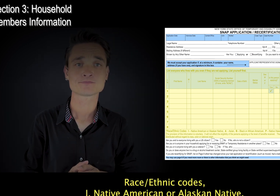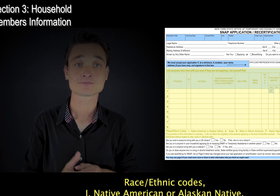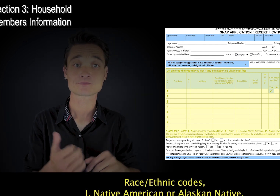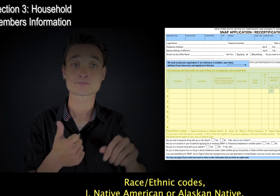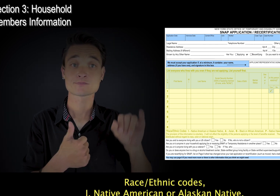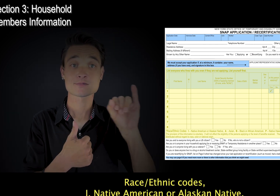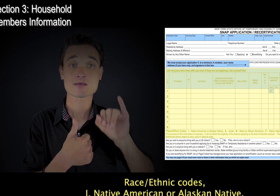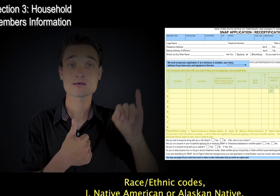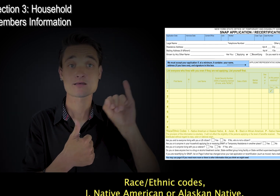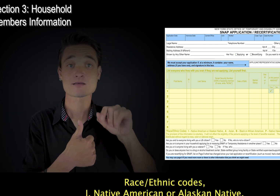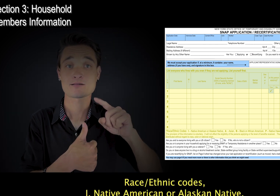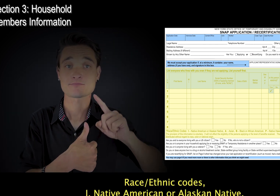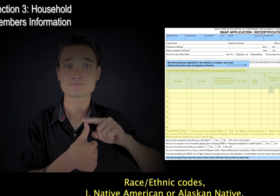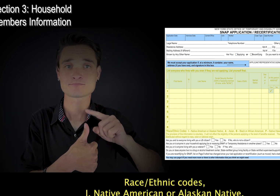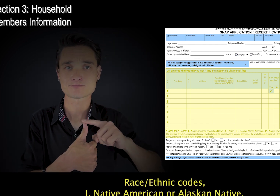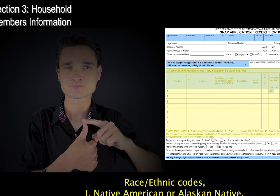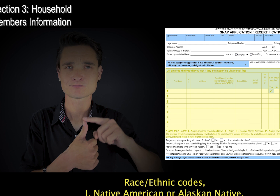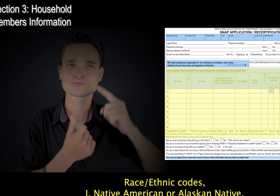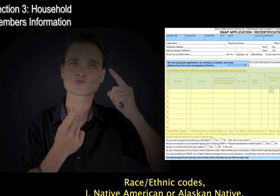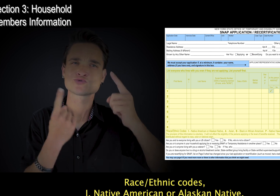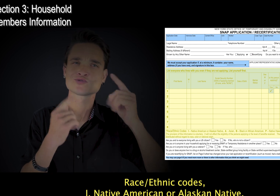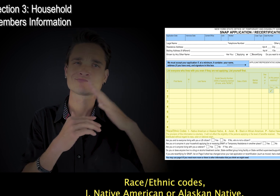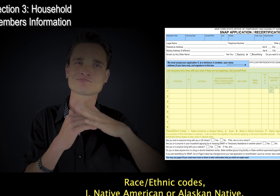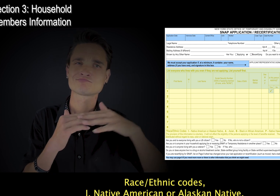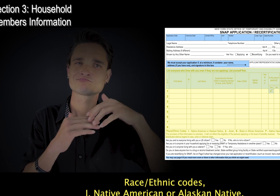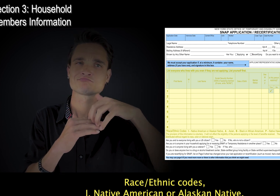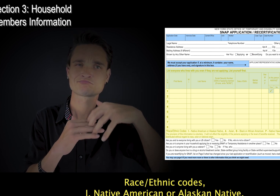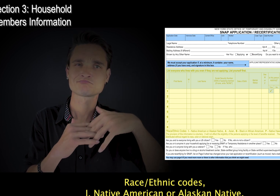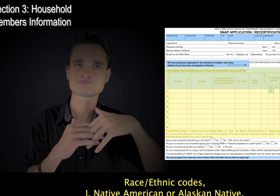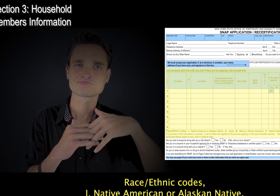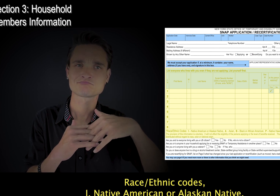Race/Ethnic codes, I, Native American or Alaskan Native,